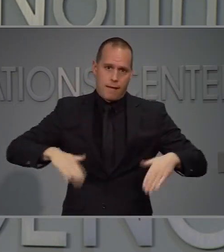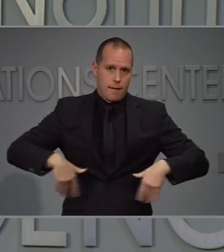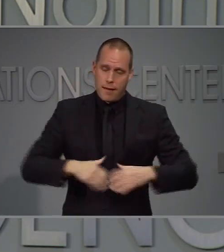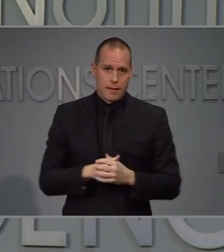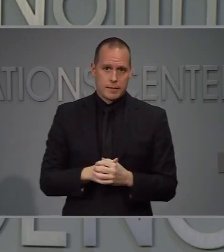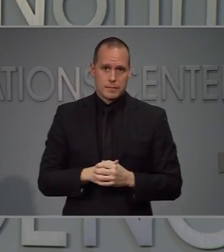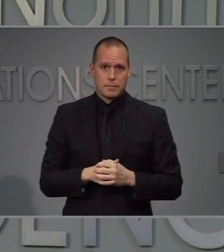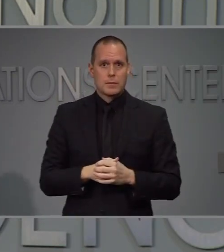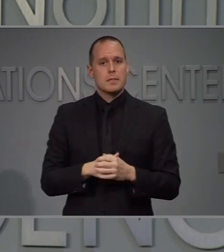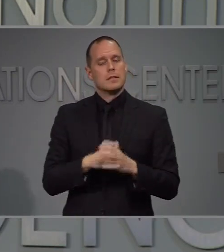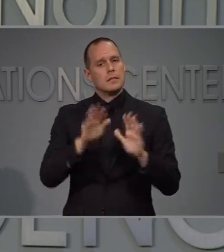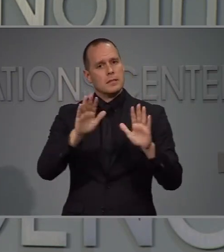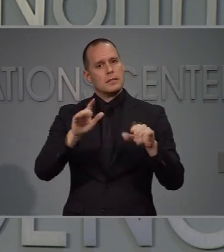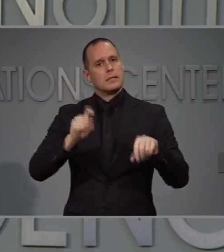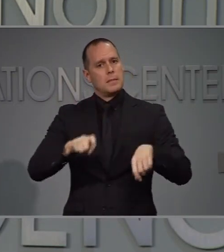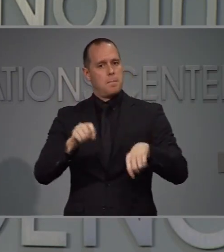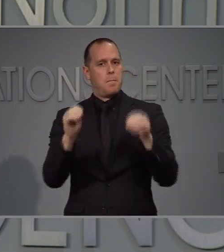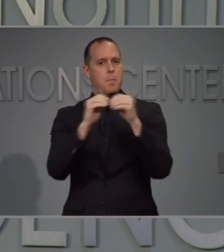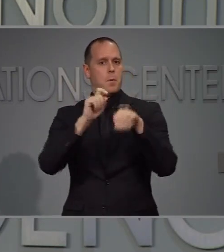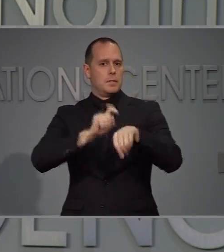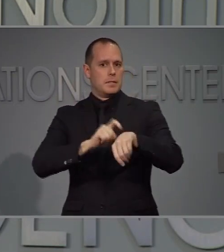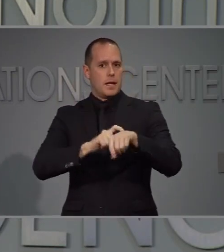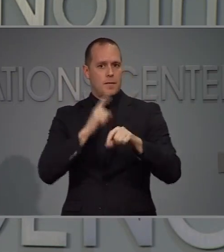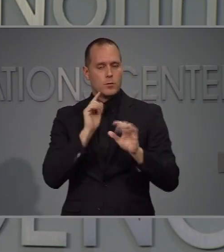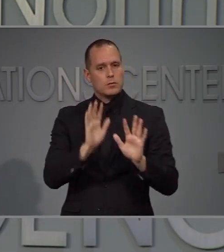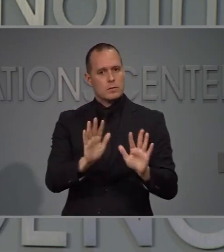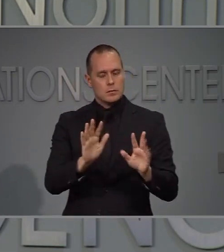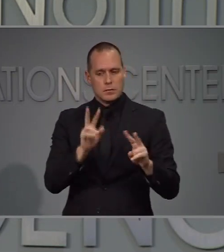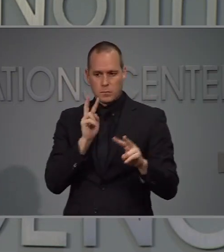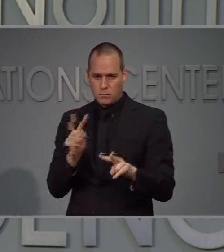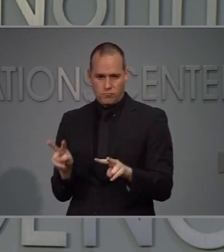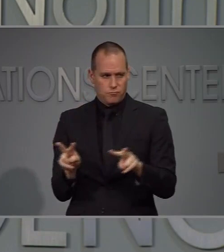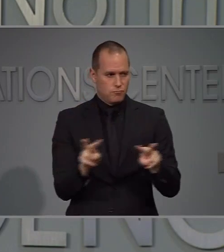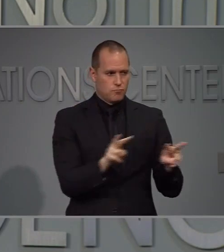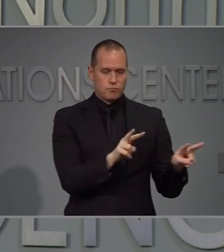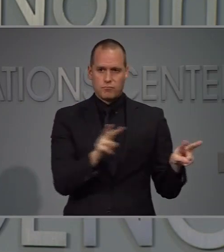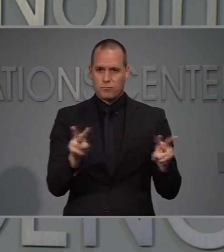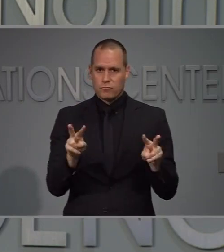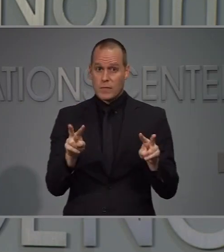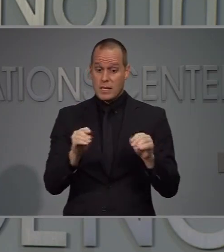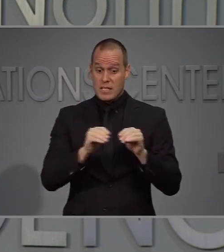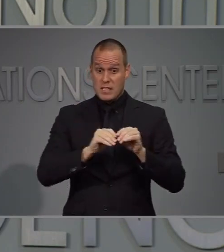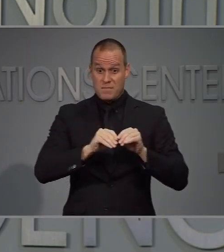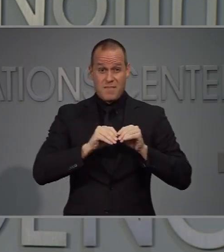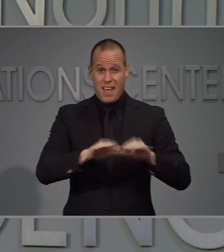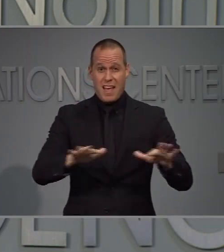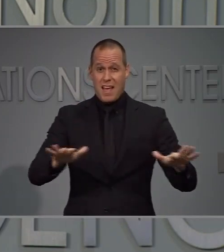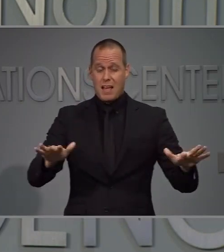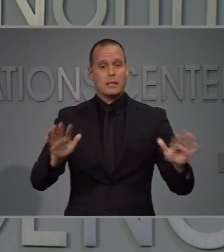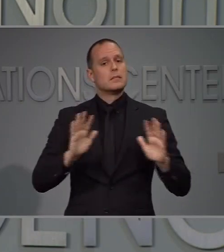CURVE. BUT OUR STATE IS NOT READY TO LIFT